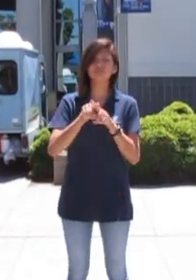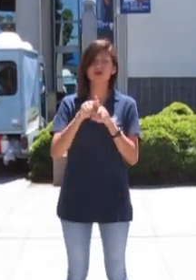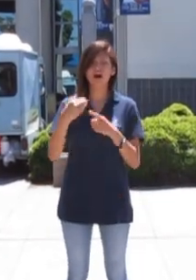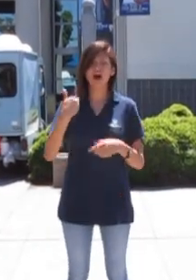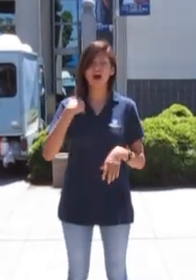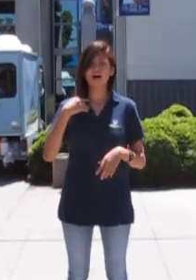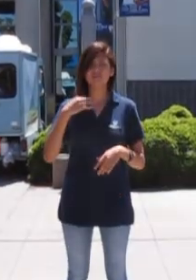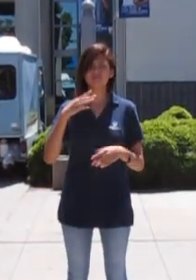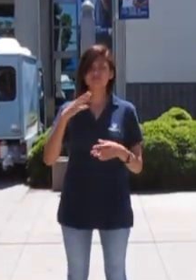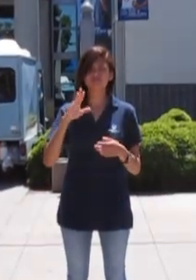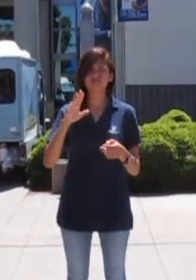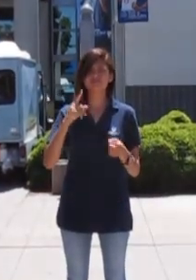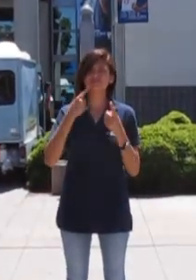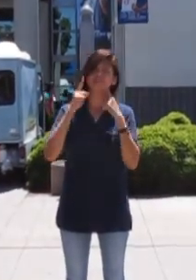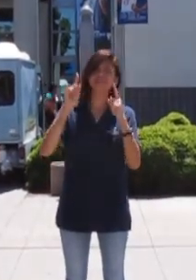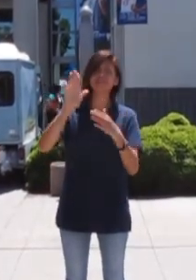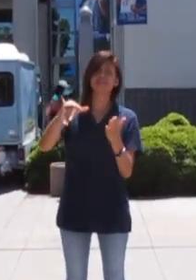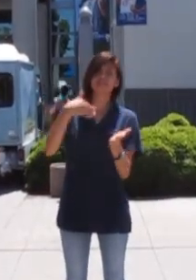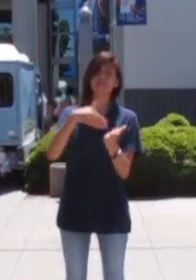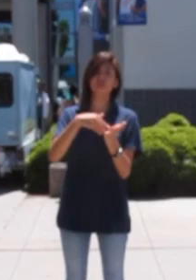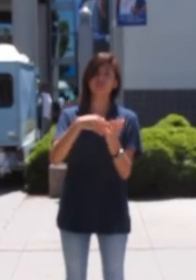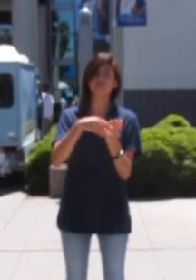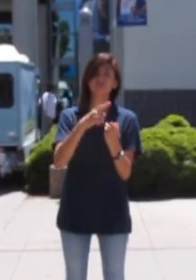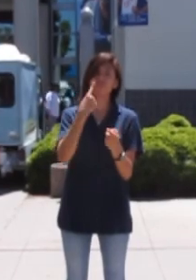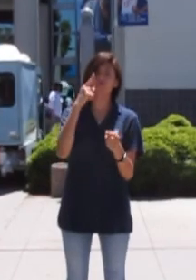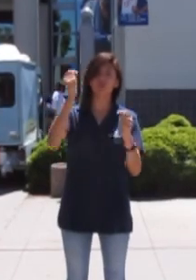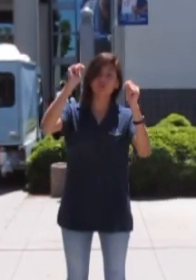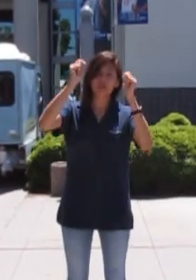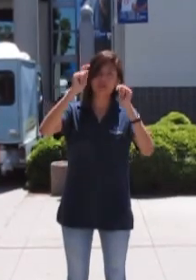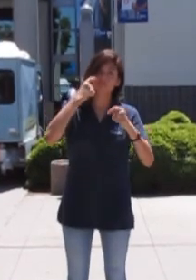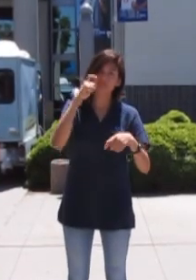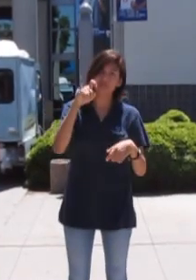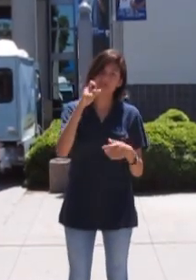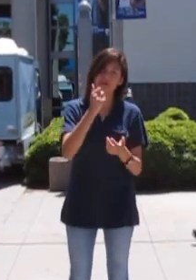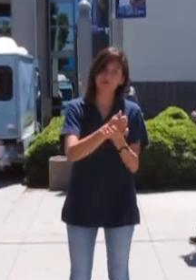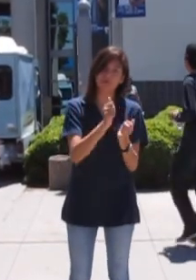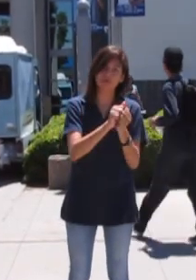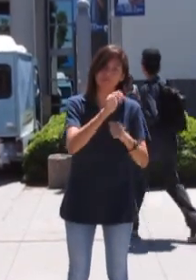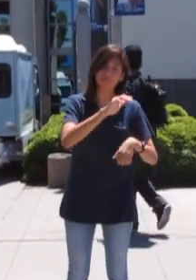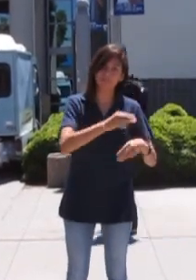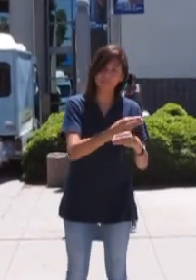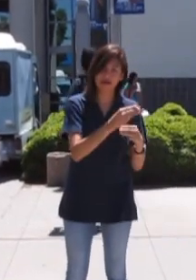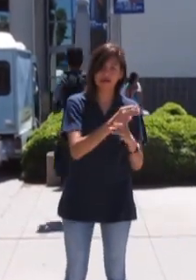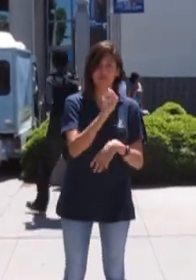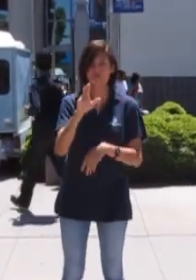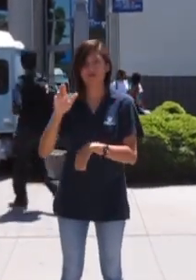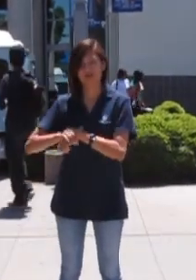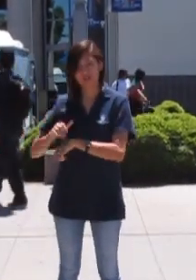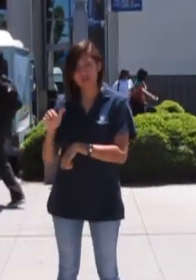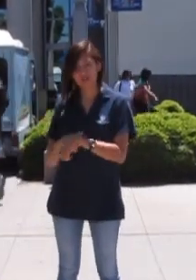Also, has a success center with tutors if you need help with your Math, or English.